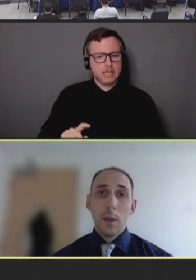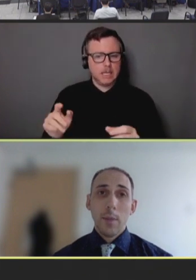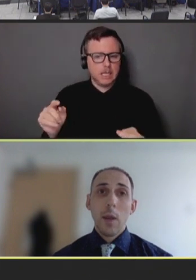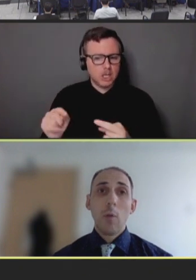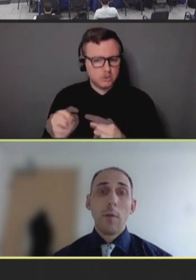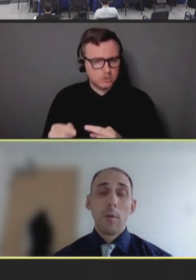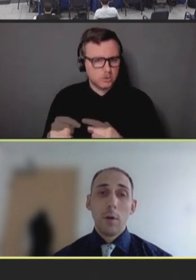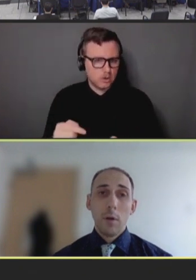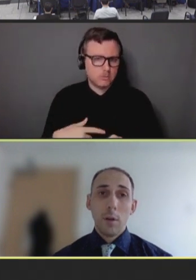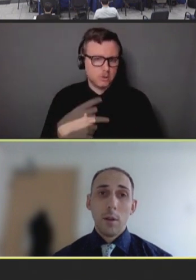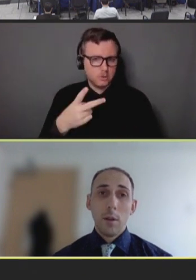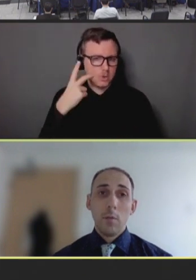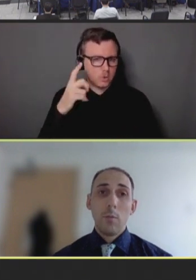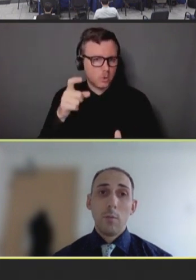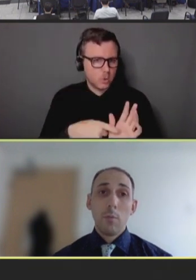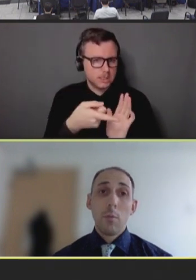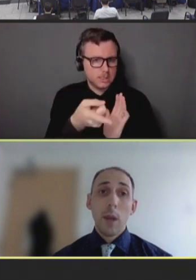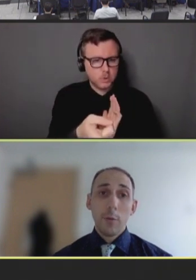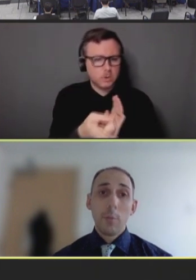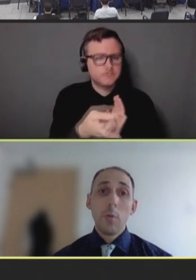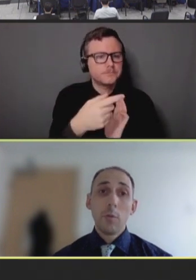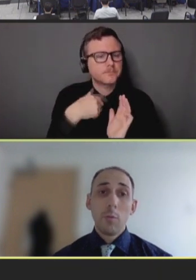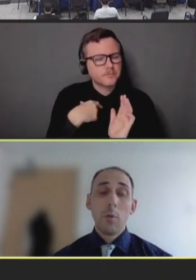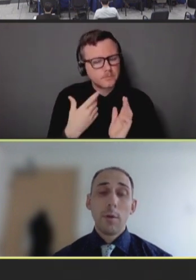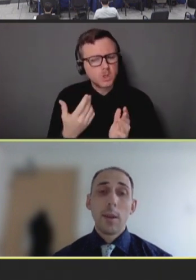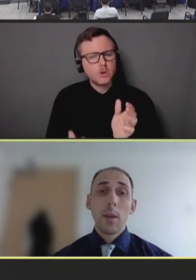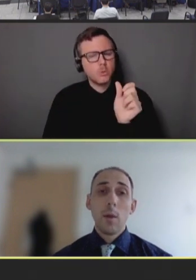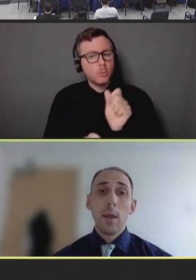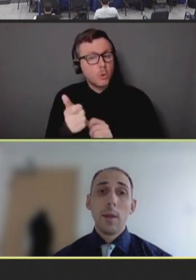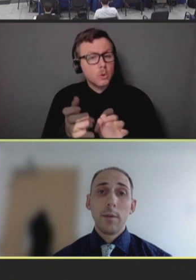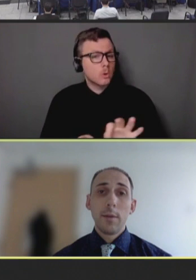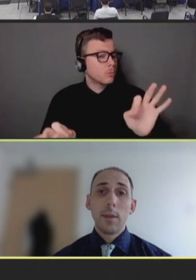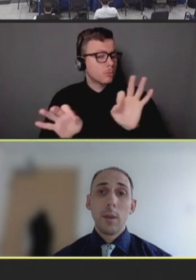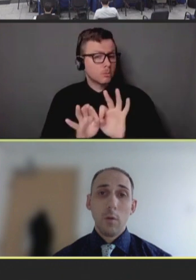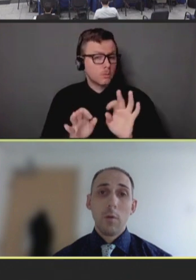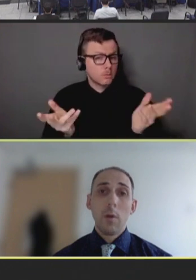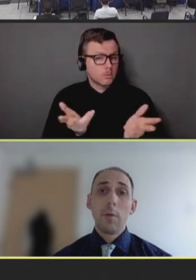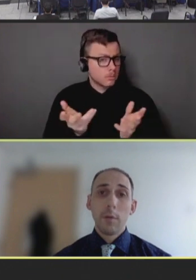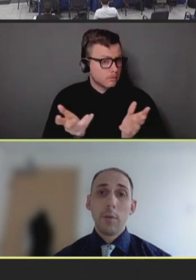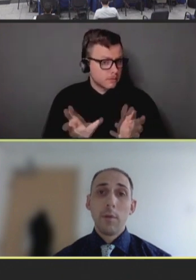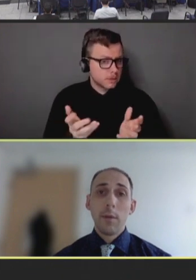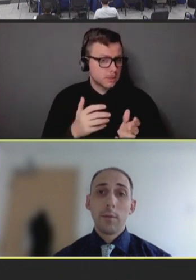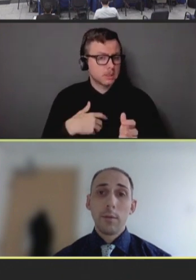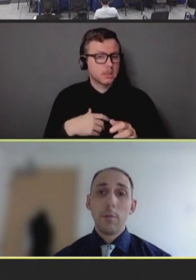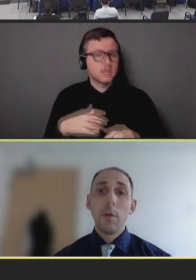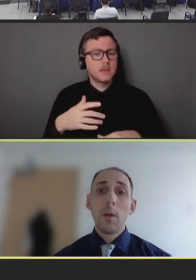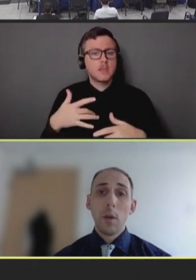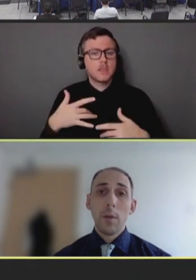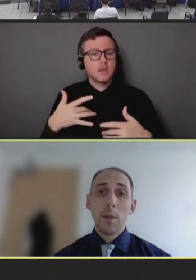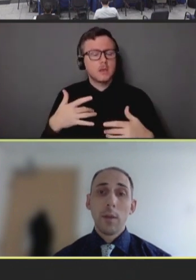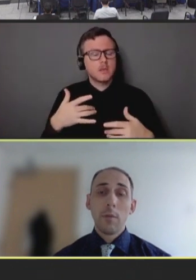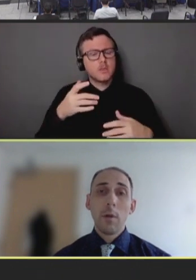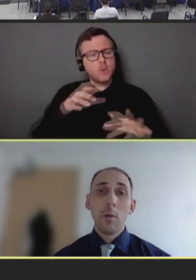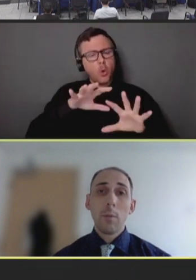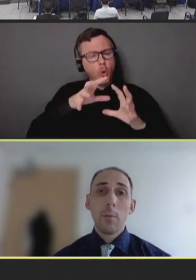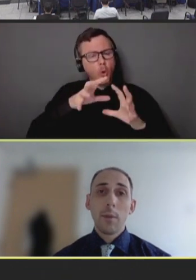However, perhaps the most important takeaway is that the overall risk of events is very low at the end of follow-up.